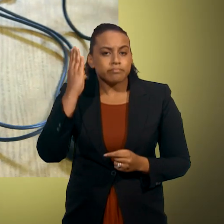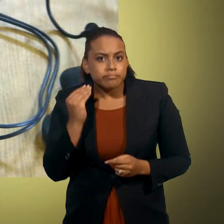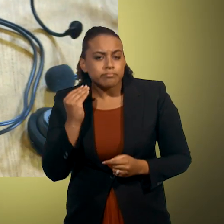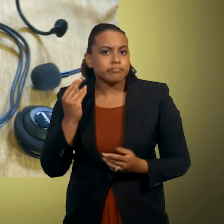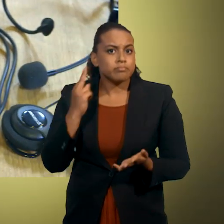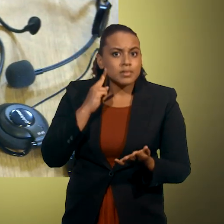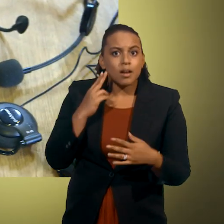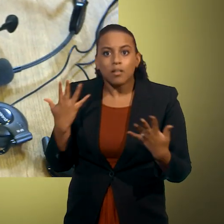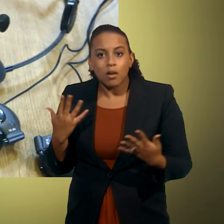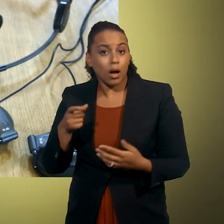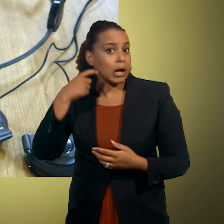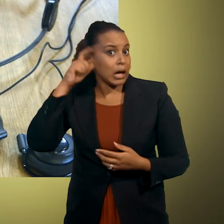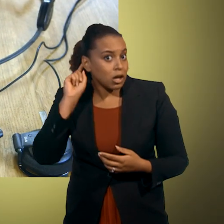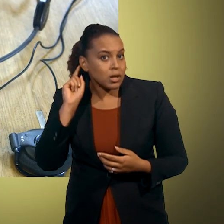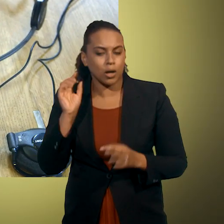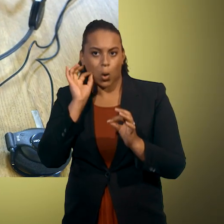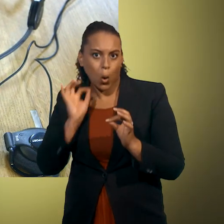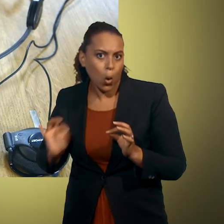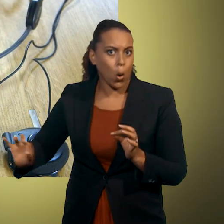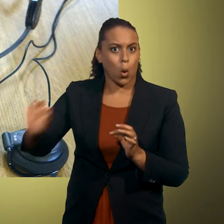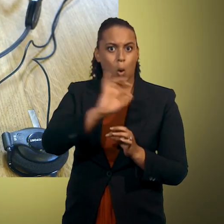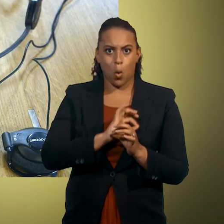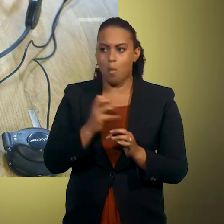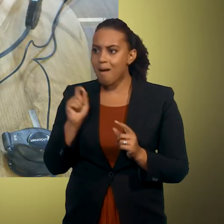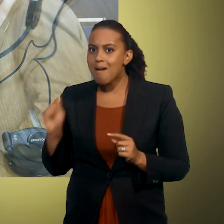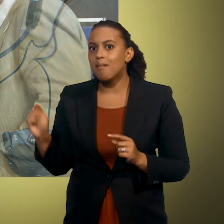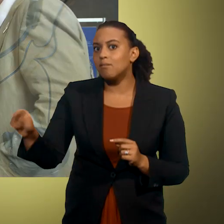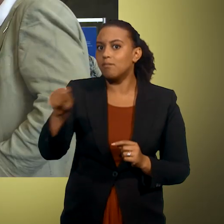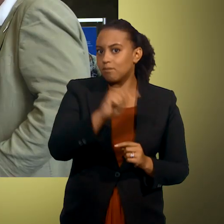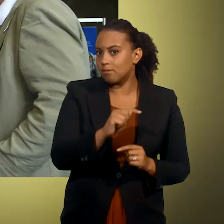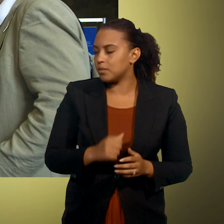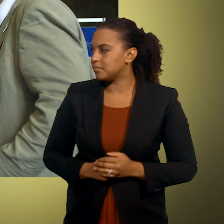If you use a hearing aid, induction loops are available for use during the tours.